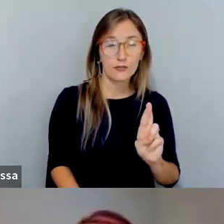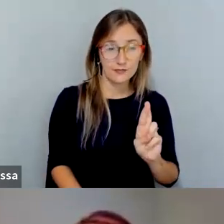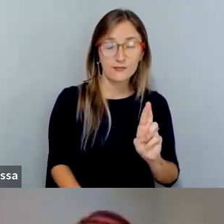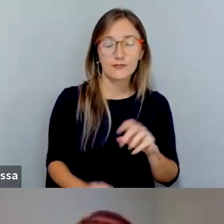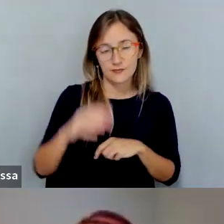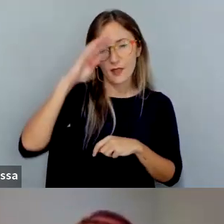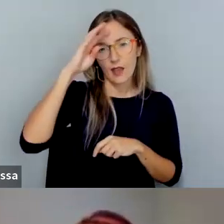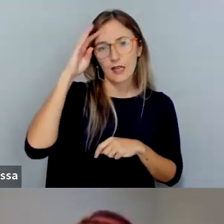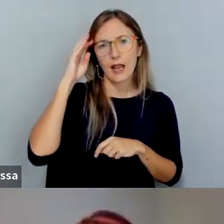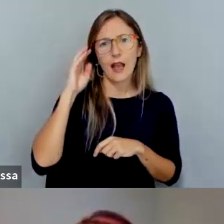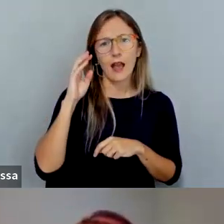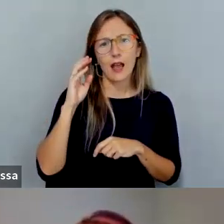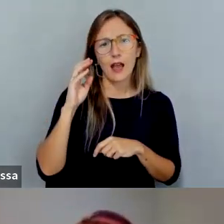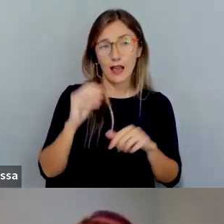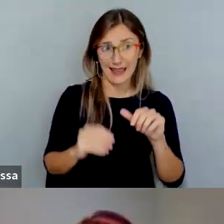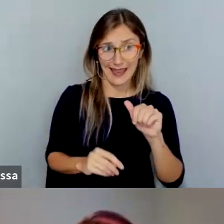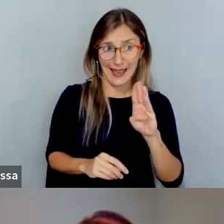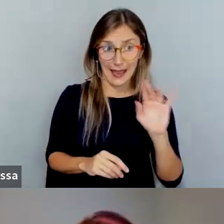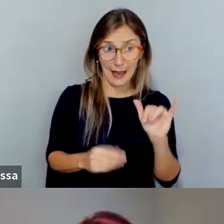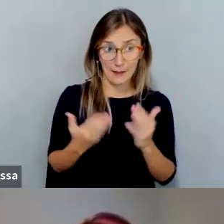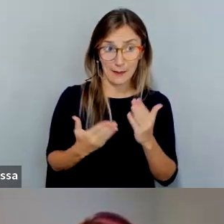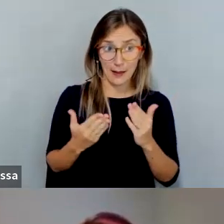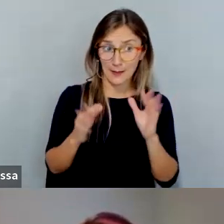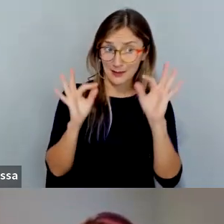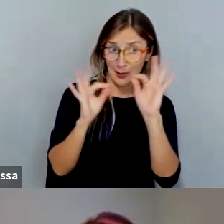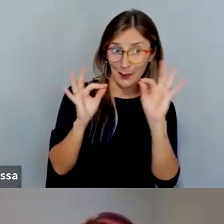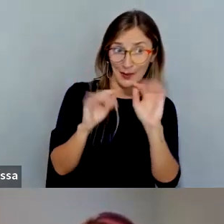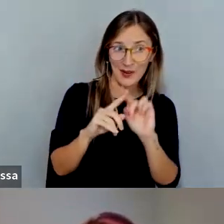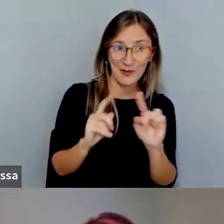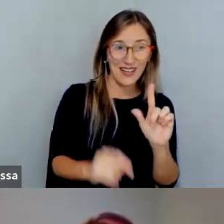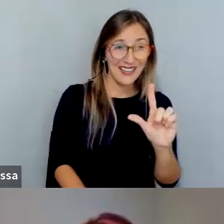have lived. It's something to where I feel it. I feel it when it happens.